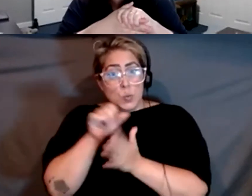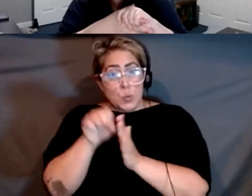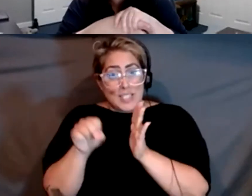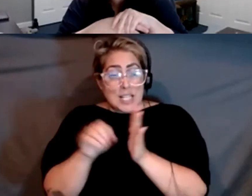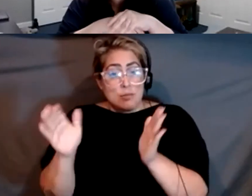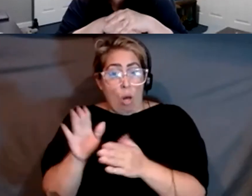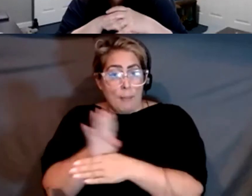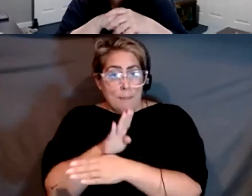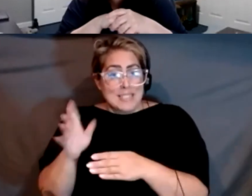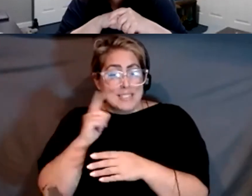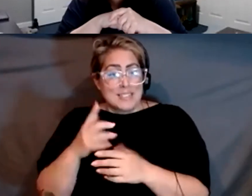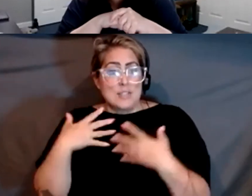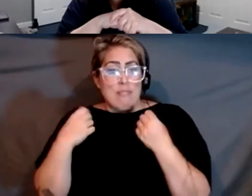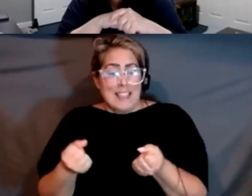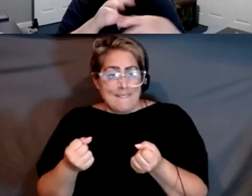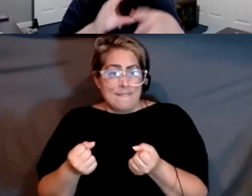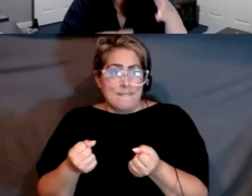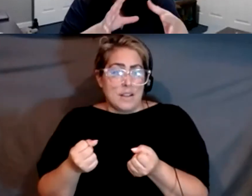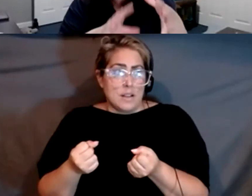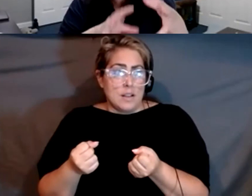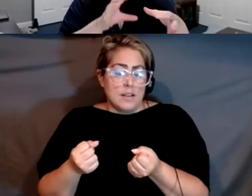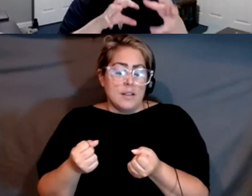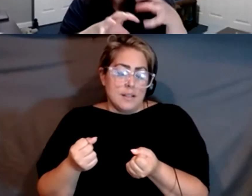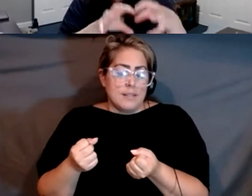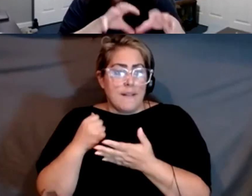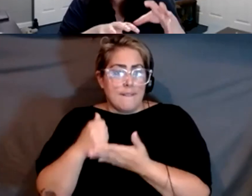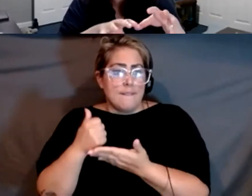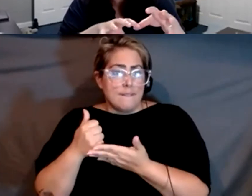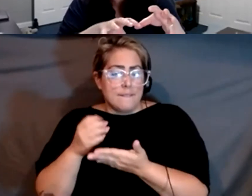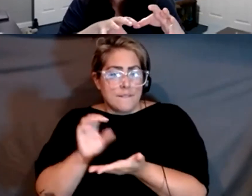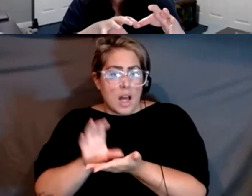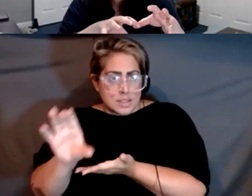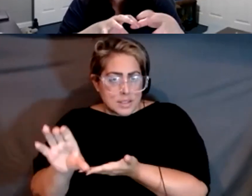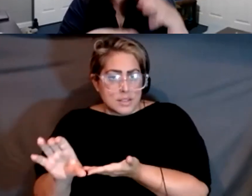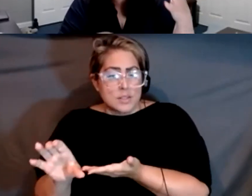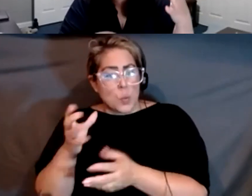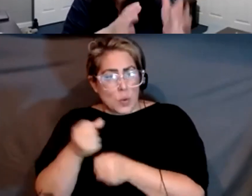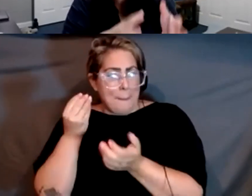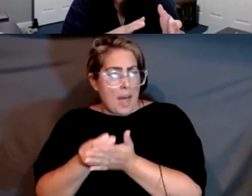And depending upon where you were size wise you are eligible to apply there. And